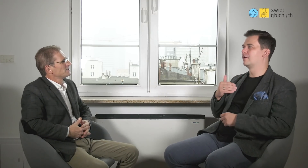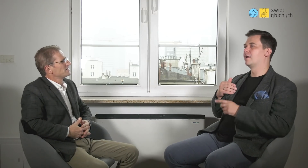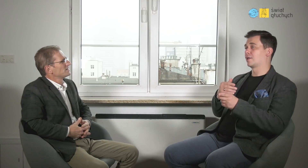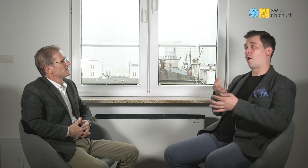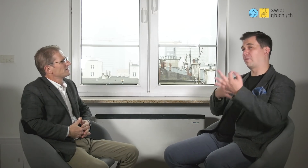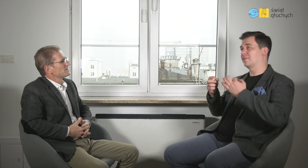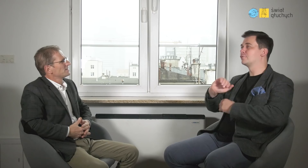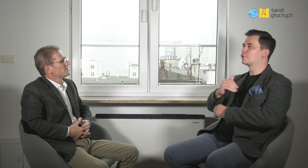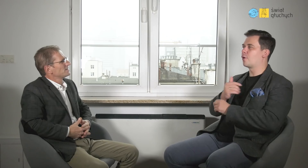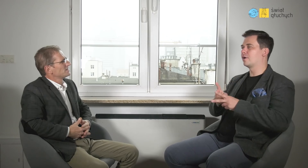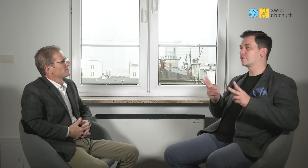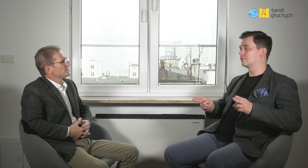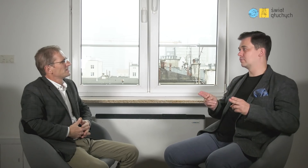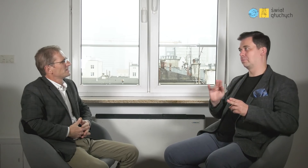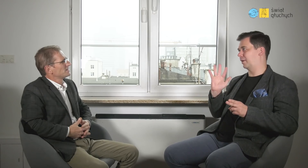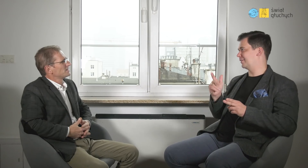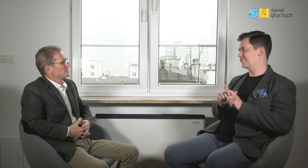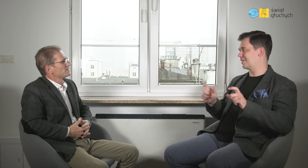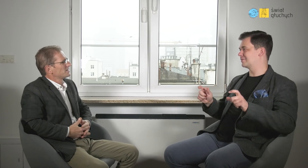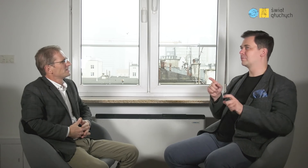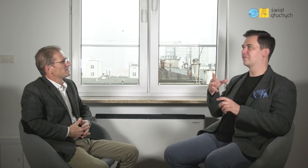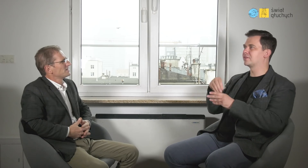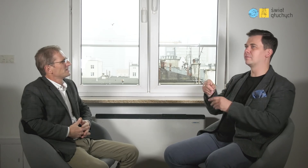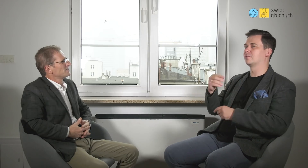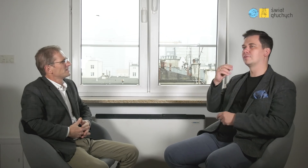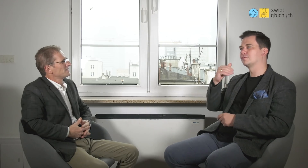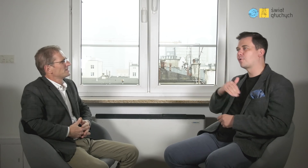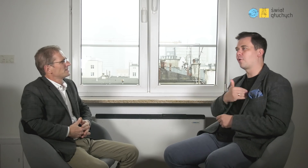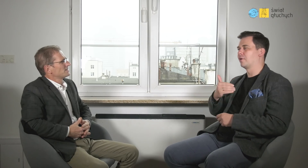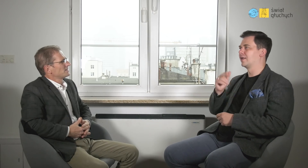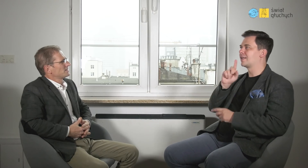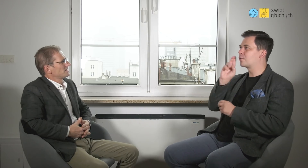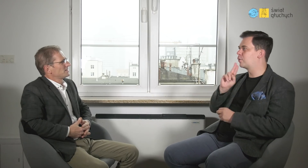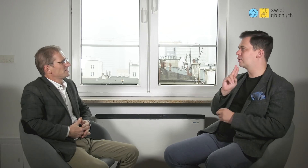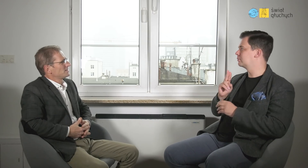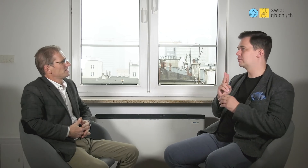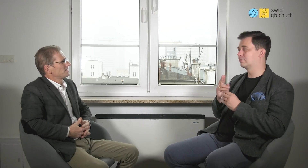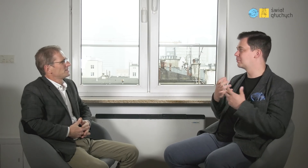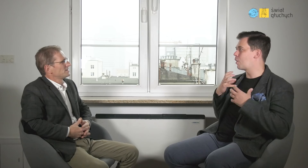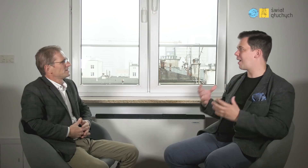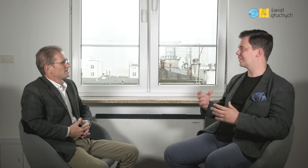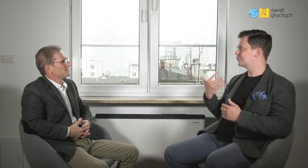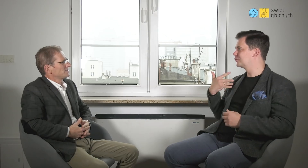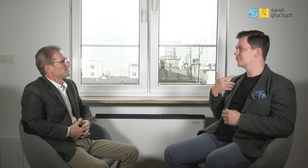When they told me about their school days, they said it was a beautiful time. The school for the deaf had a rich life,